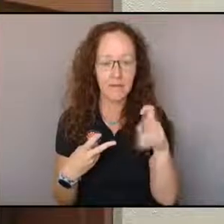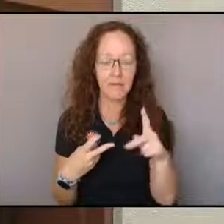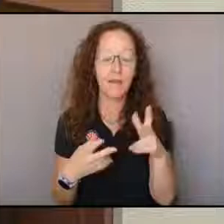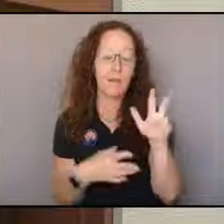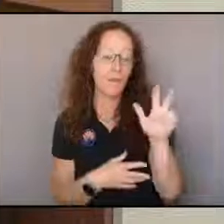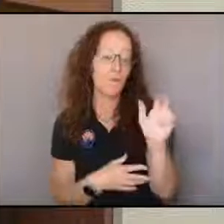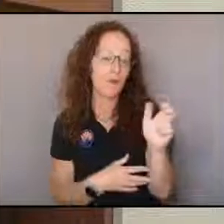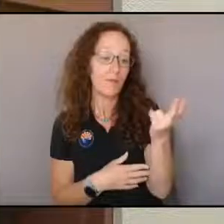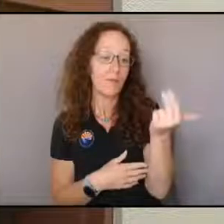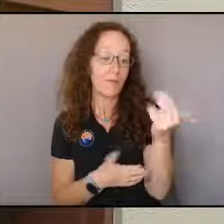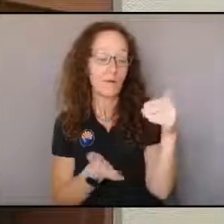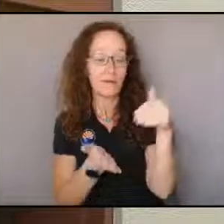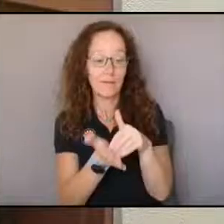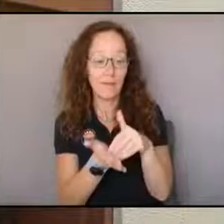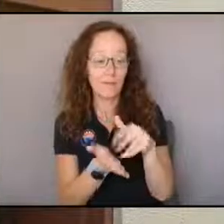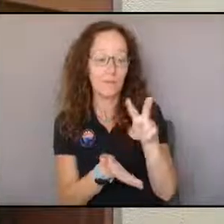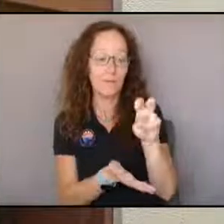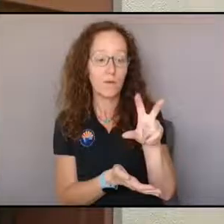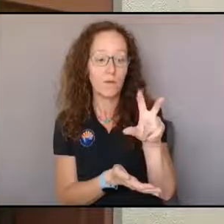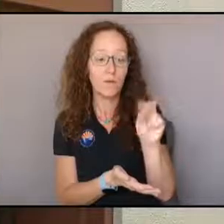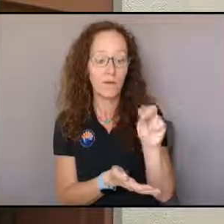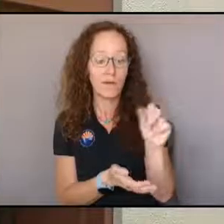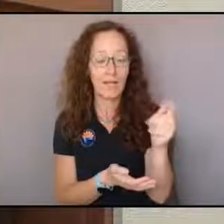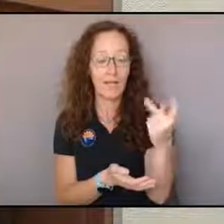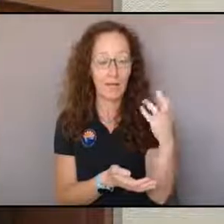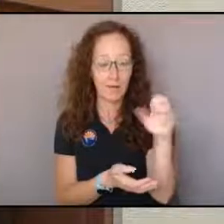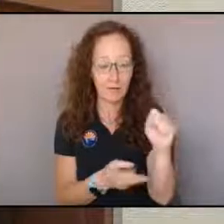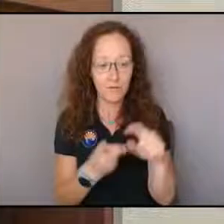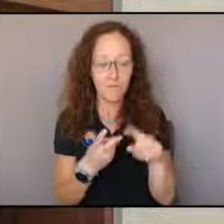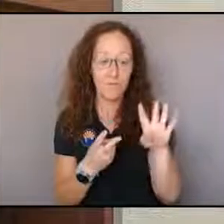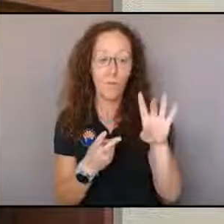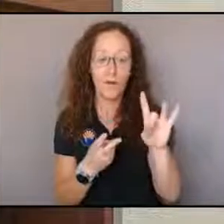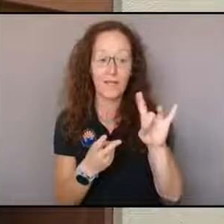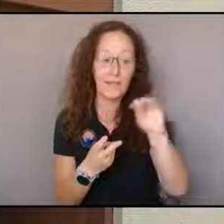SITTING AT 313,230 ACRES, AND UP TO 48% CONTAINED.